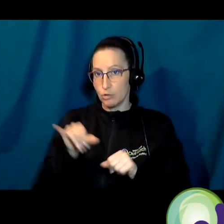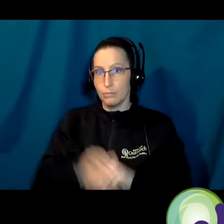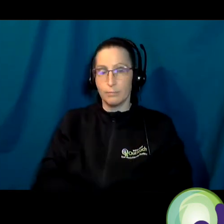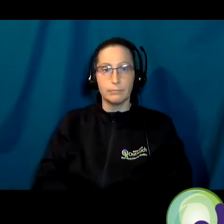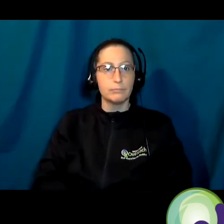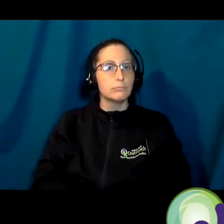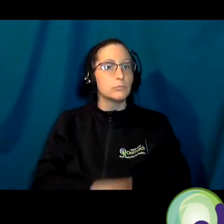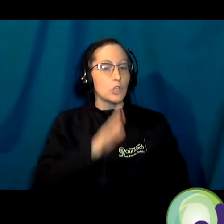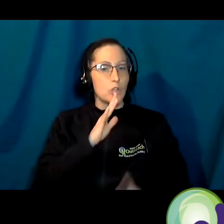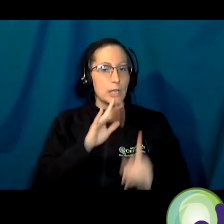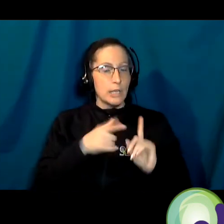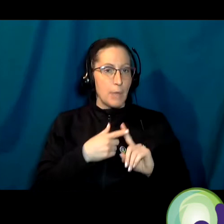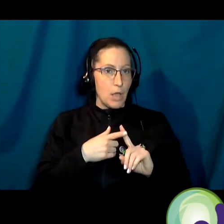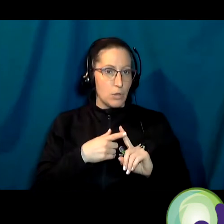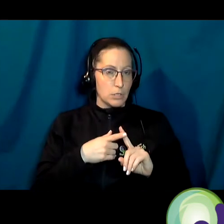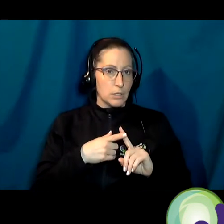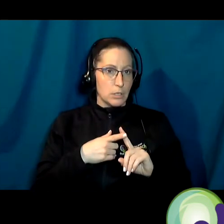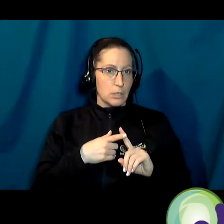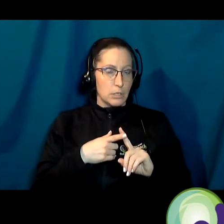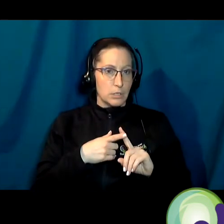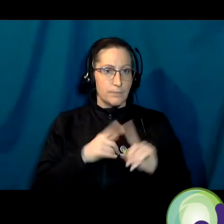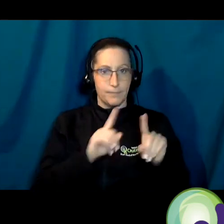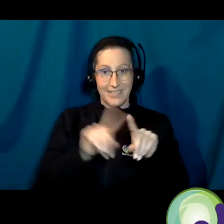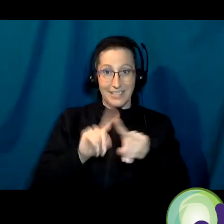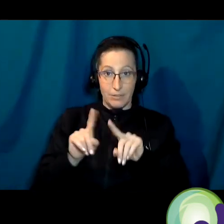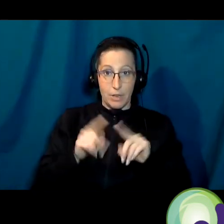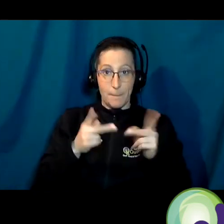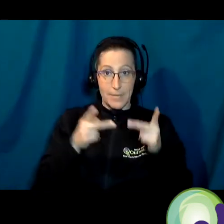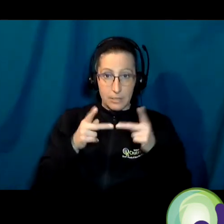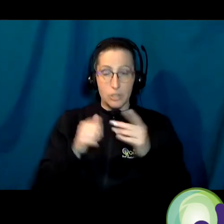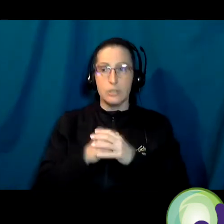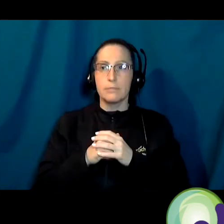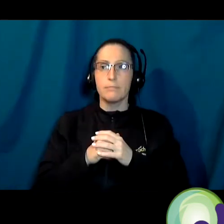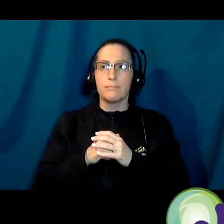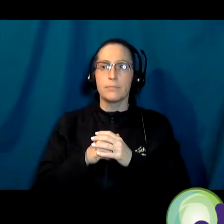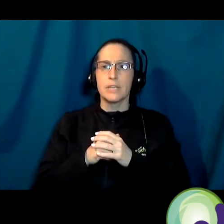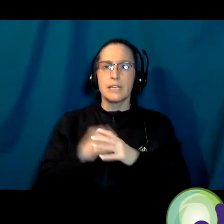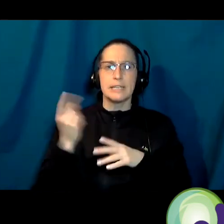about these different positions. And so what is something that you make that people might